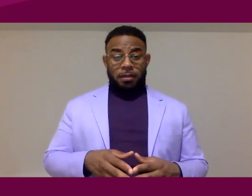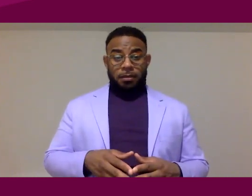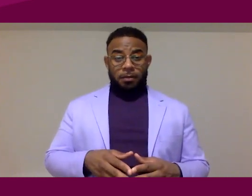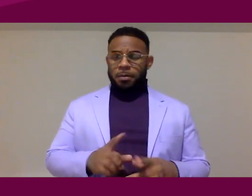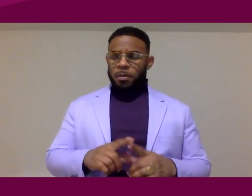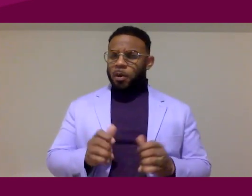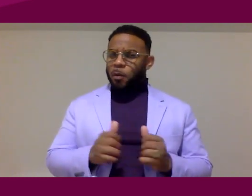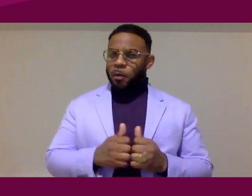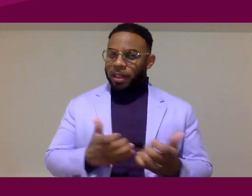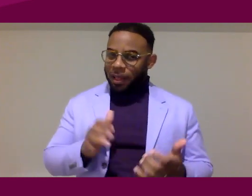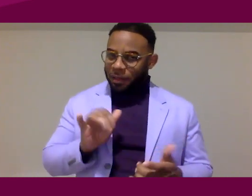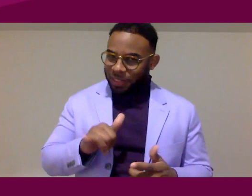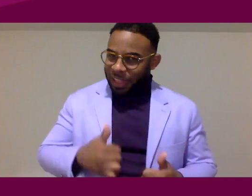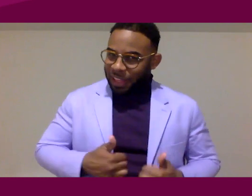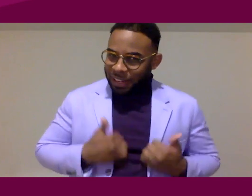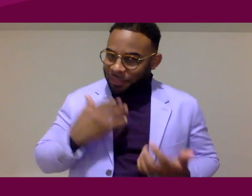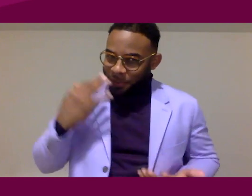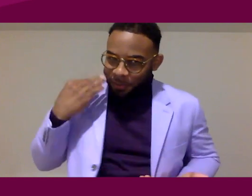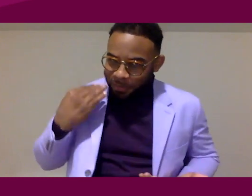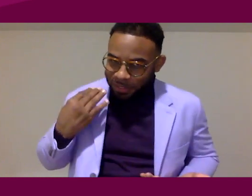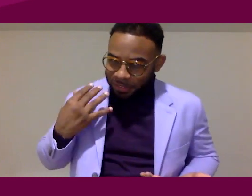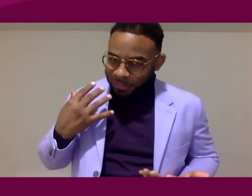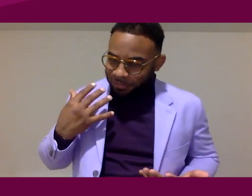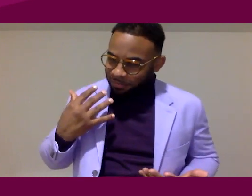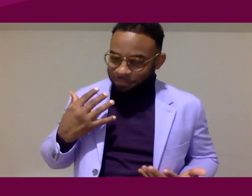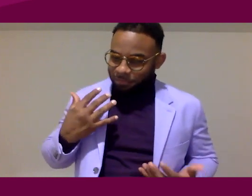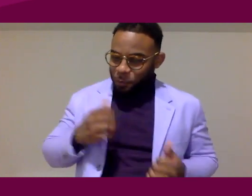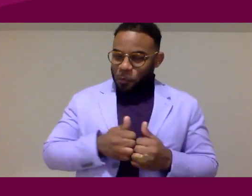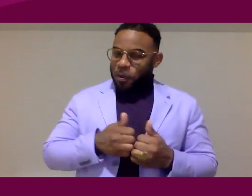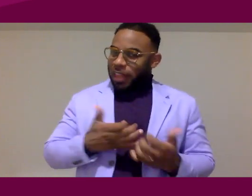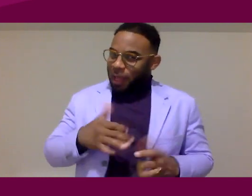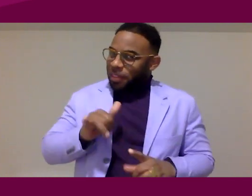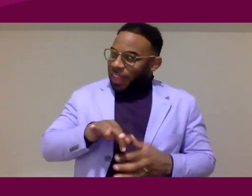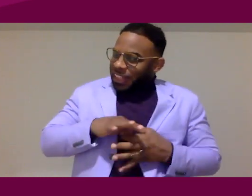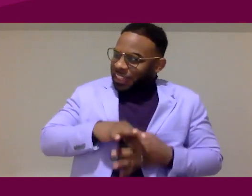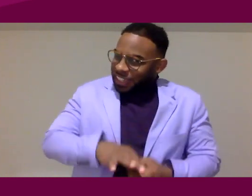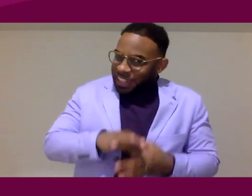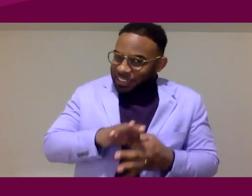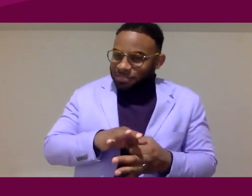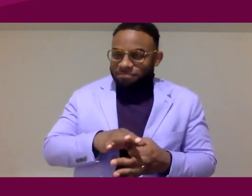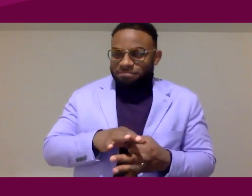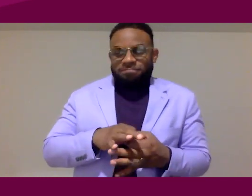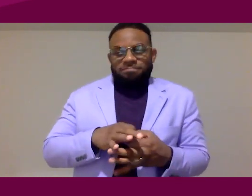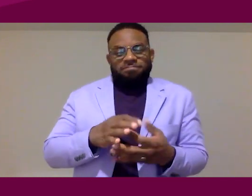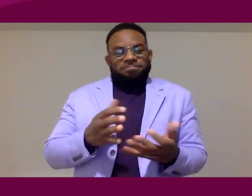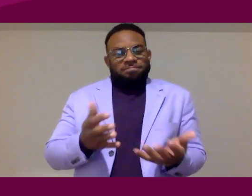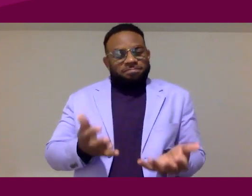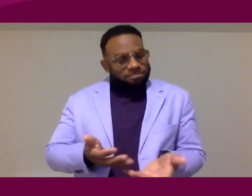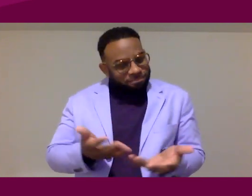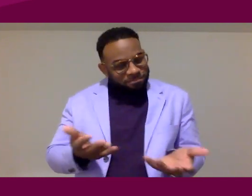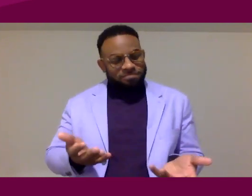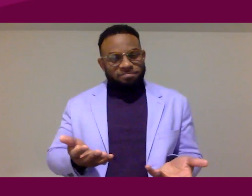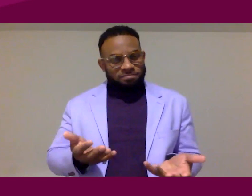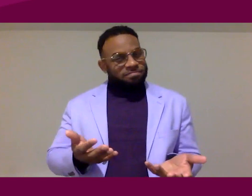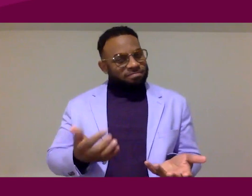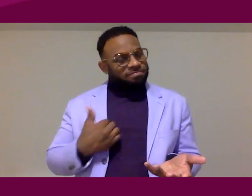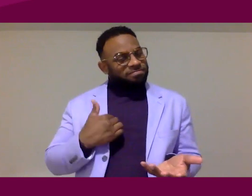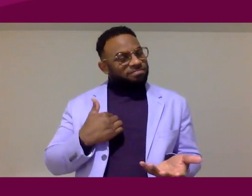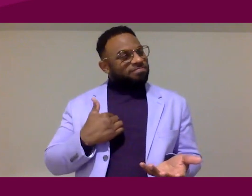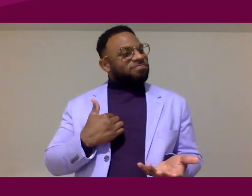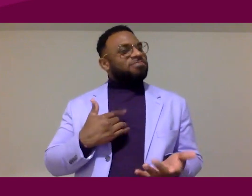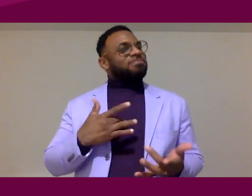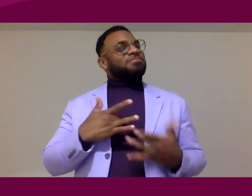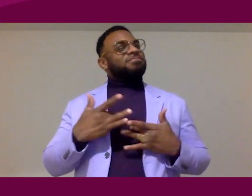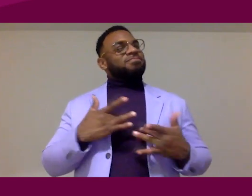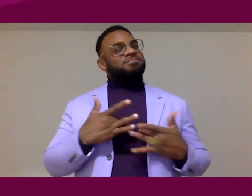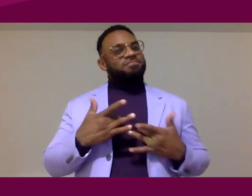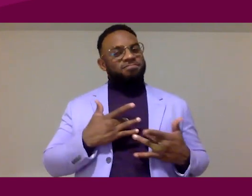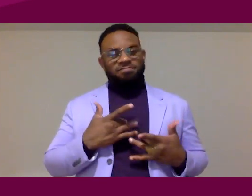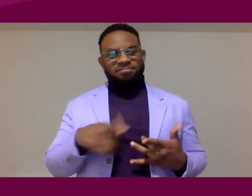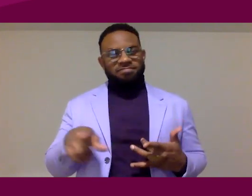But without that lived experience and without that connection, I worry that they're just